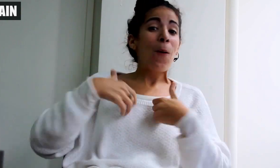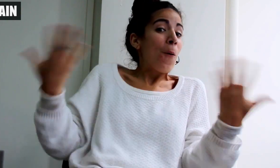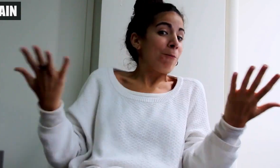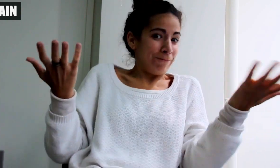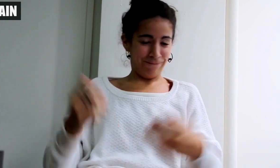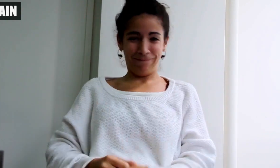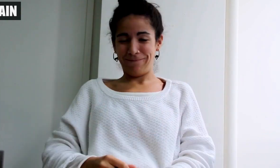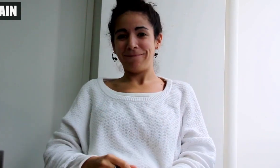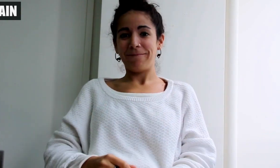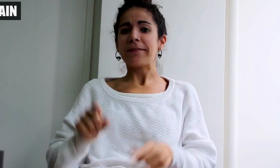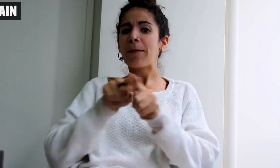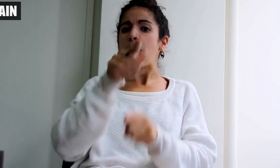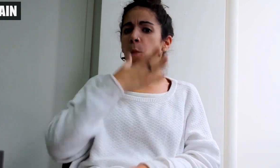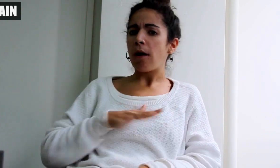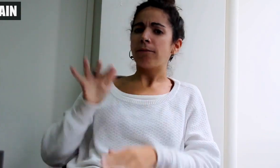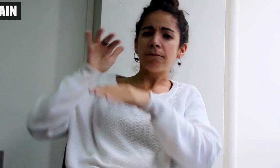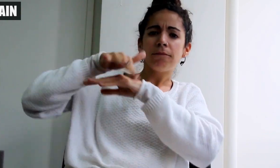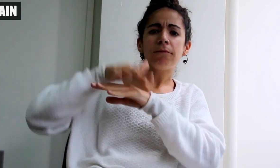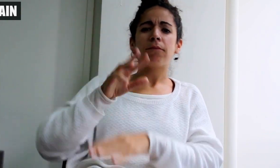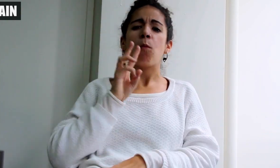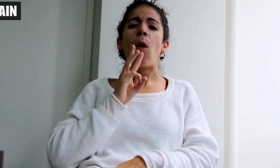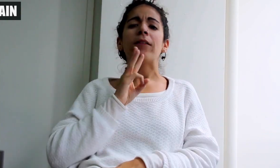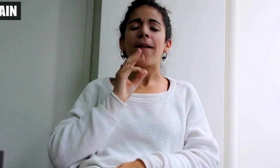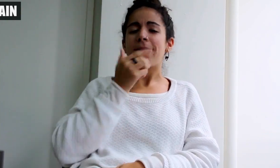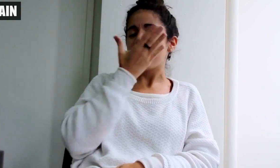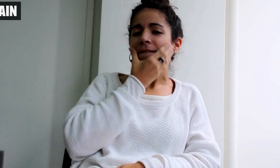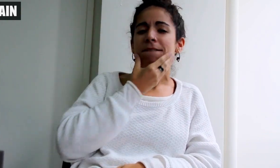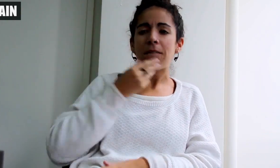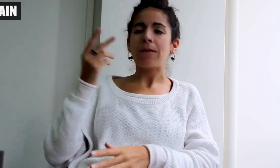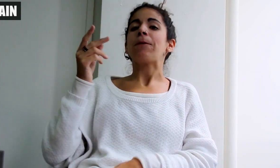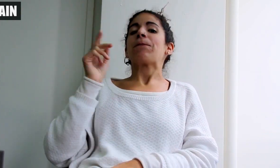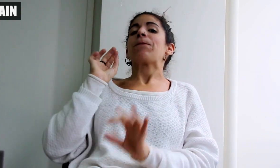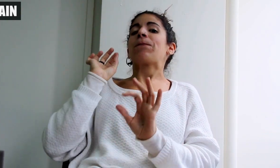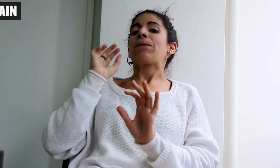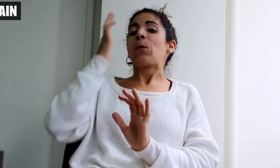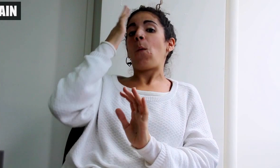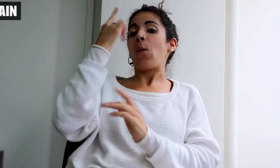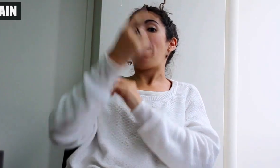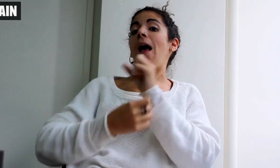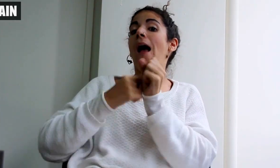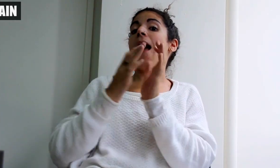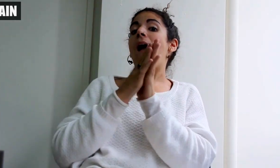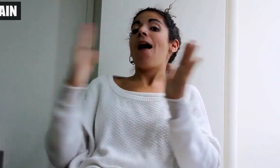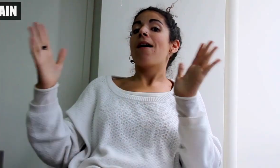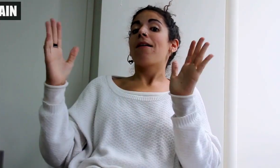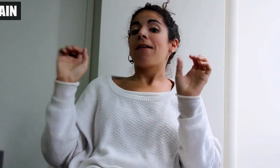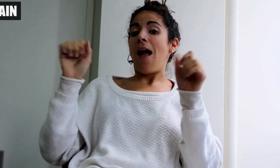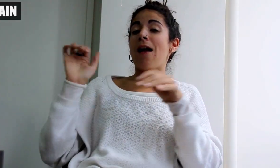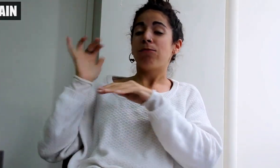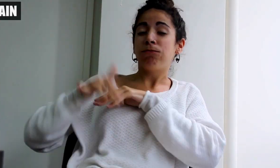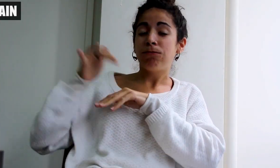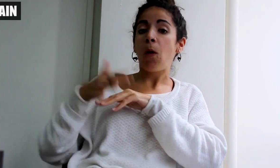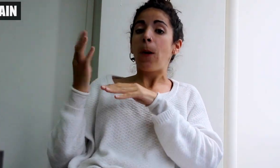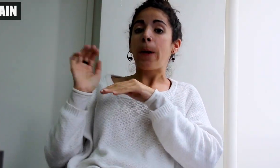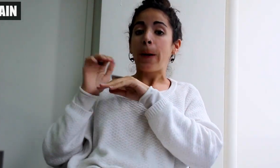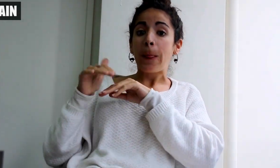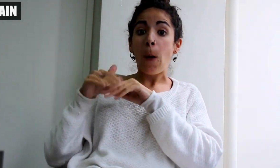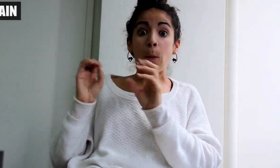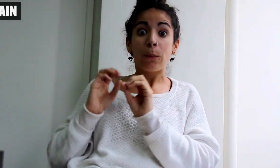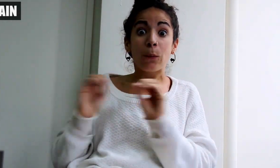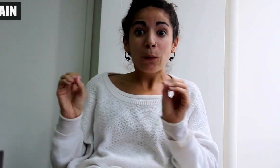Another example would be visiting waterfalls, water flow is different throughout the year.